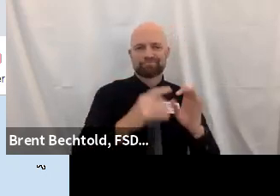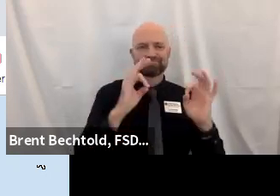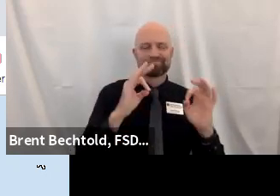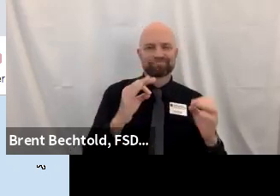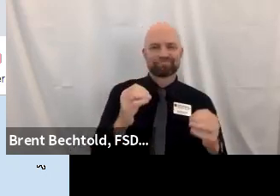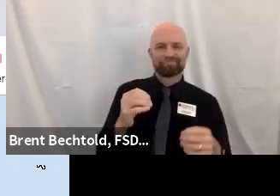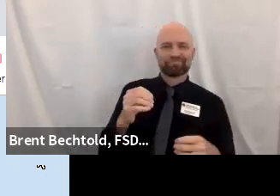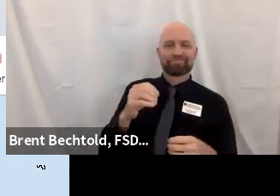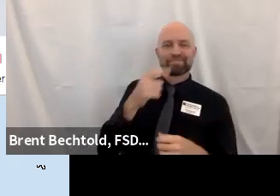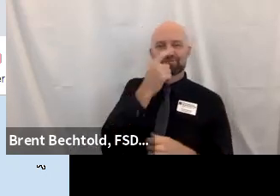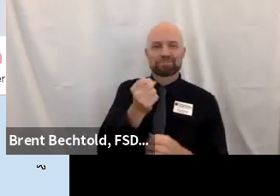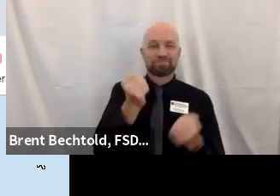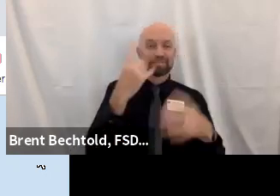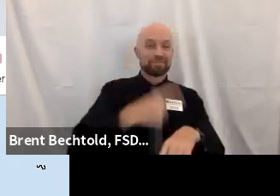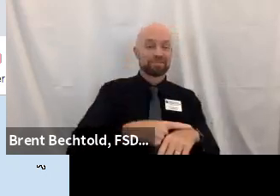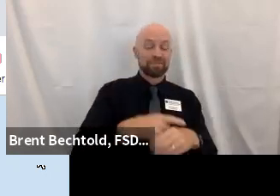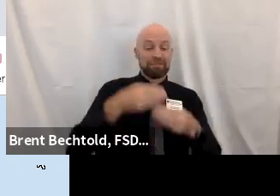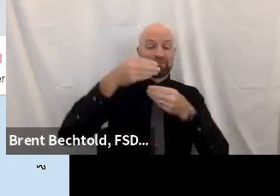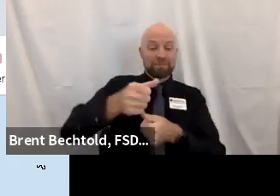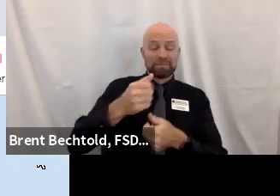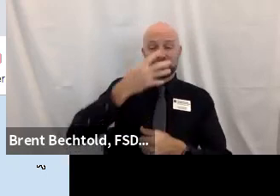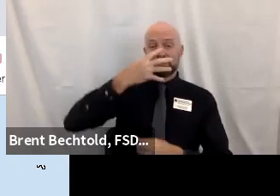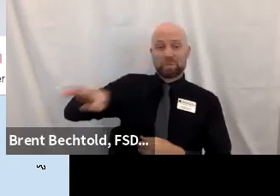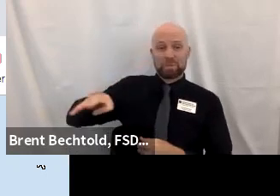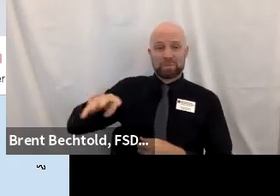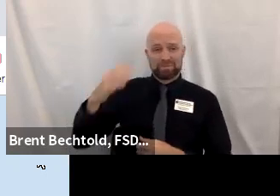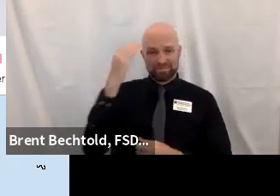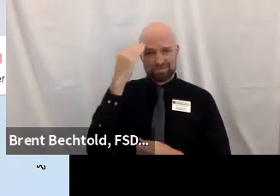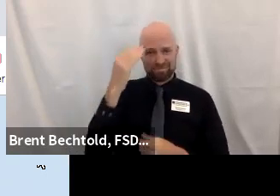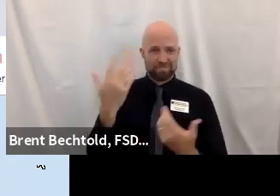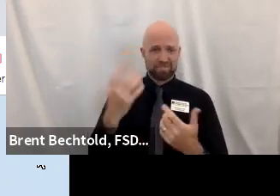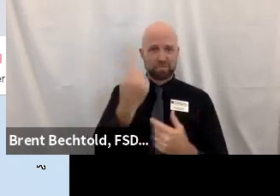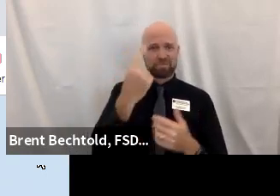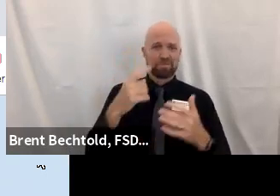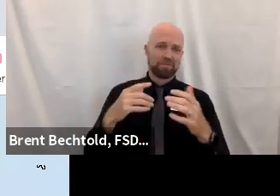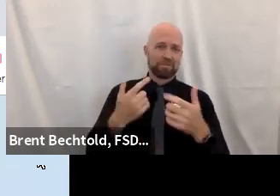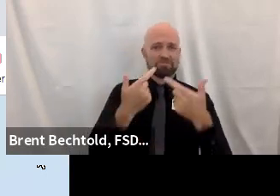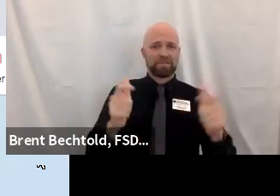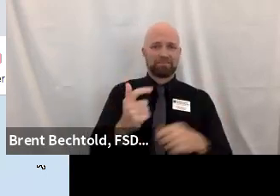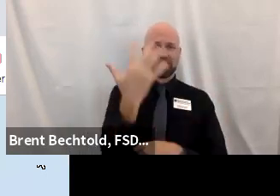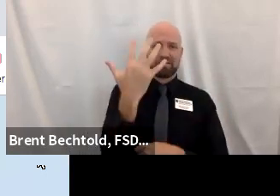That's a good start. It's interesting, many times fluency is ignored.